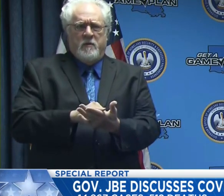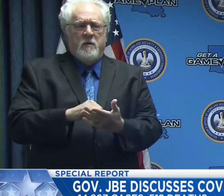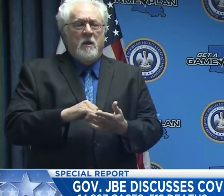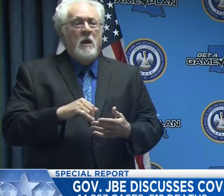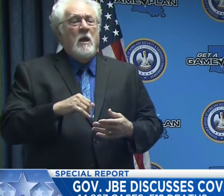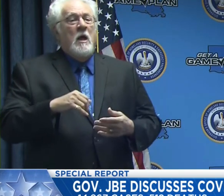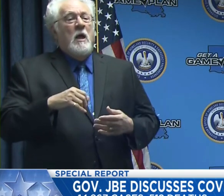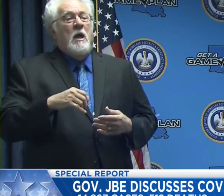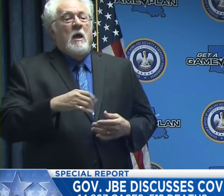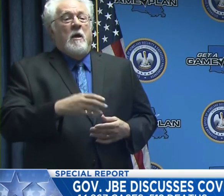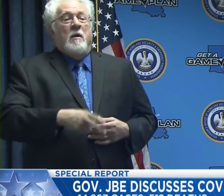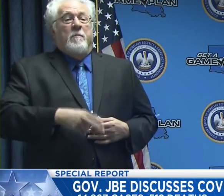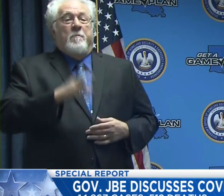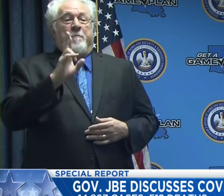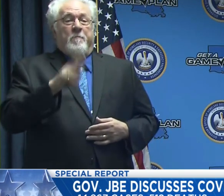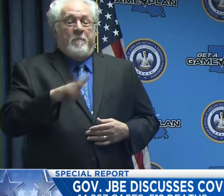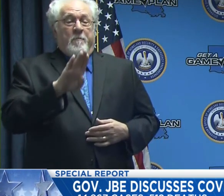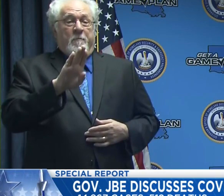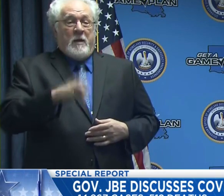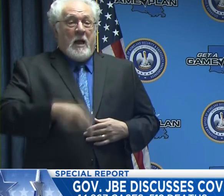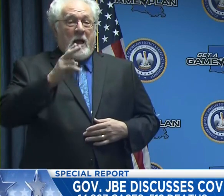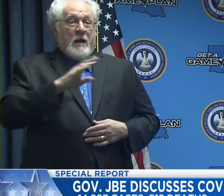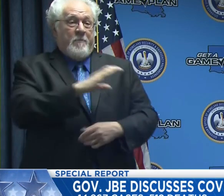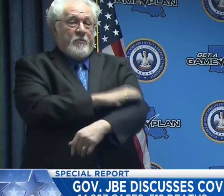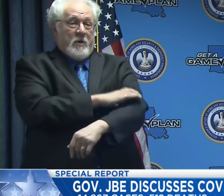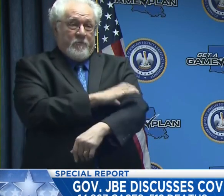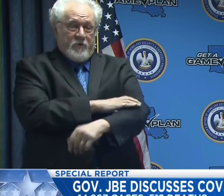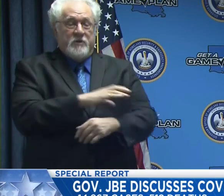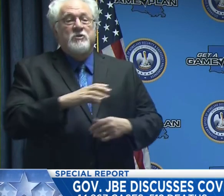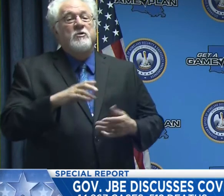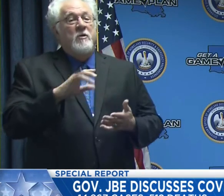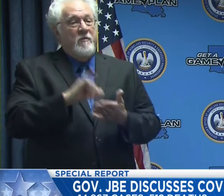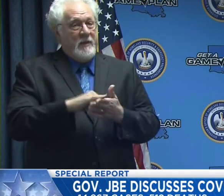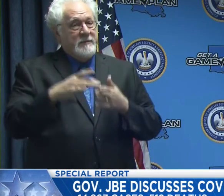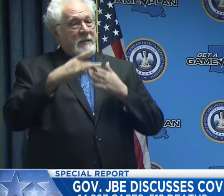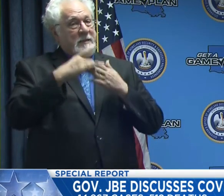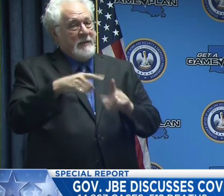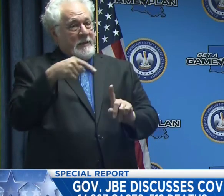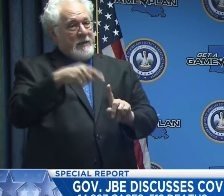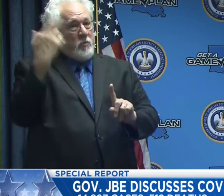WE'RE GOING TO HAVE TO DIG INTO THAT AND SEE WHAT WE CAN DO TO